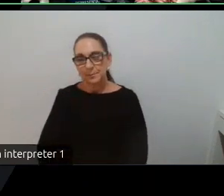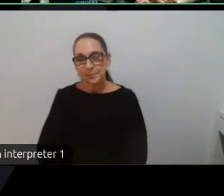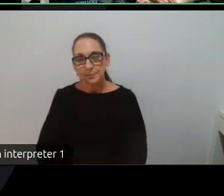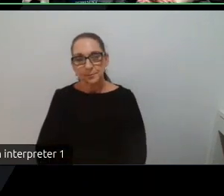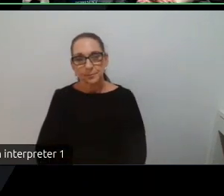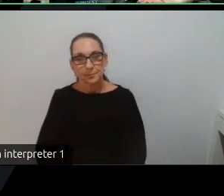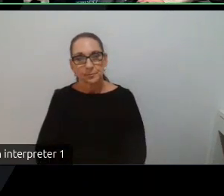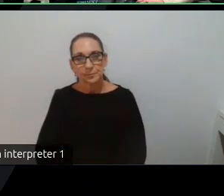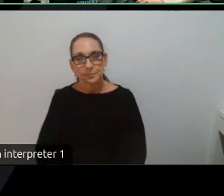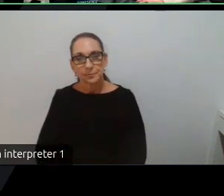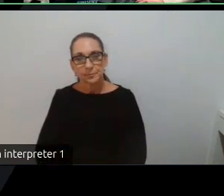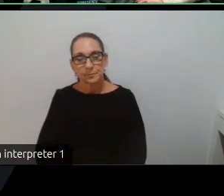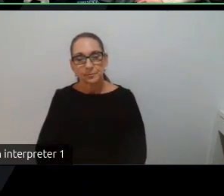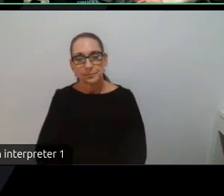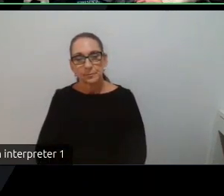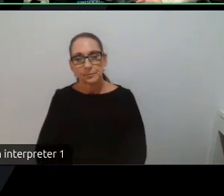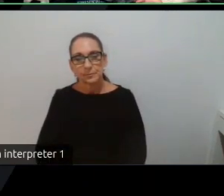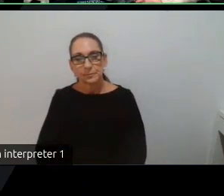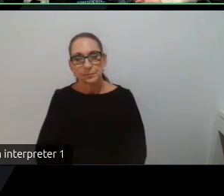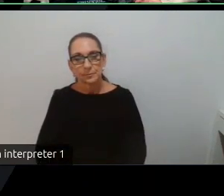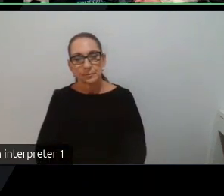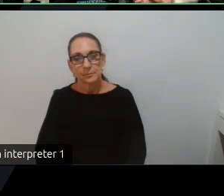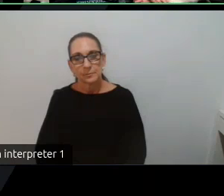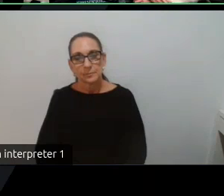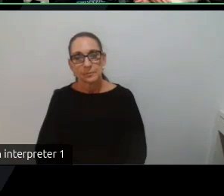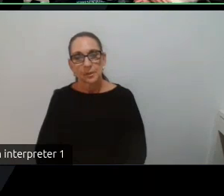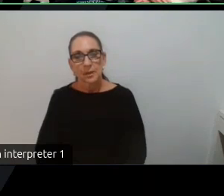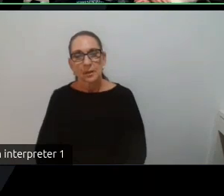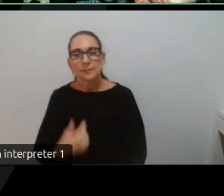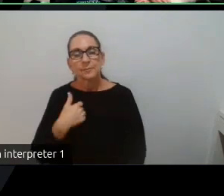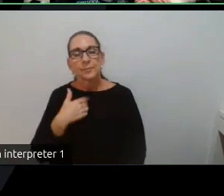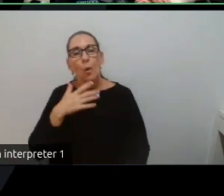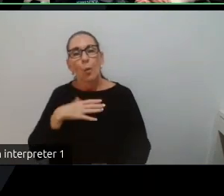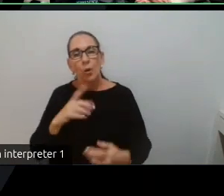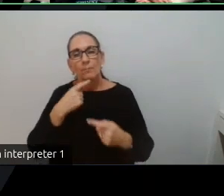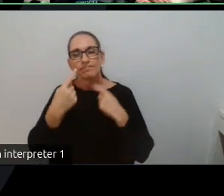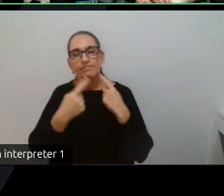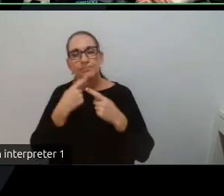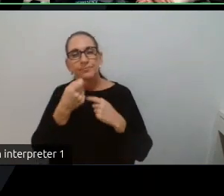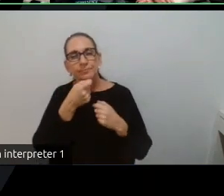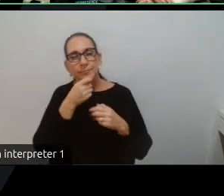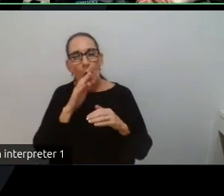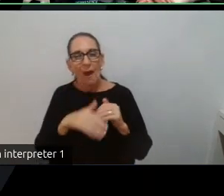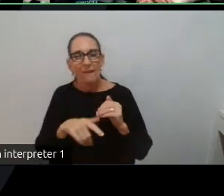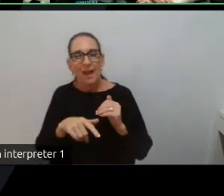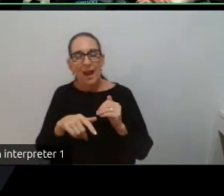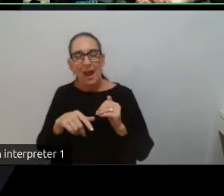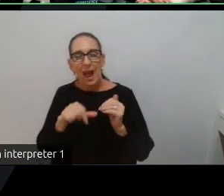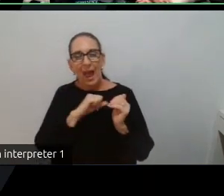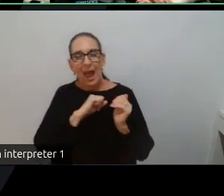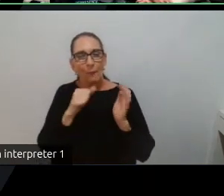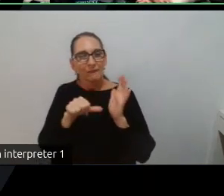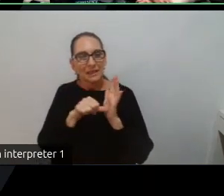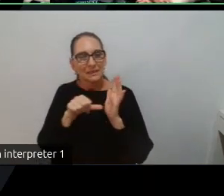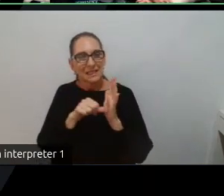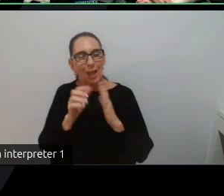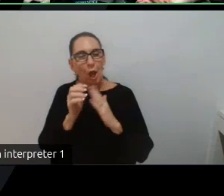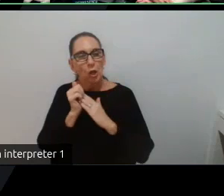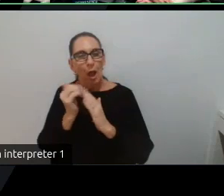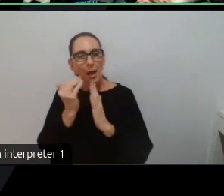So, I just wanted to give you some some oversight of um the funding guidelines for parenting cases